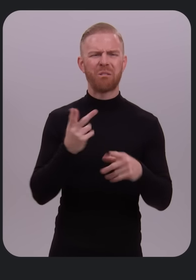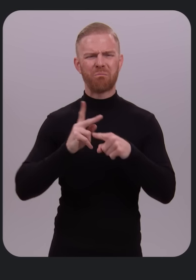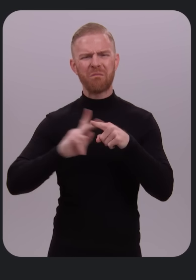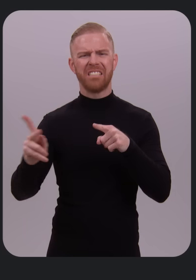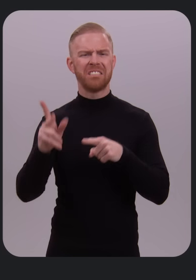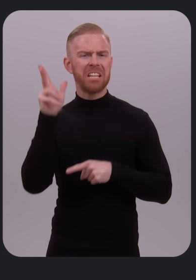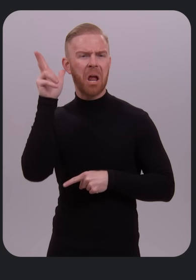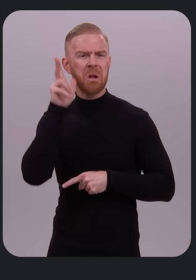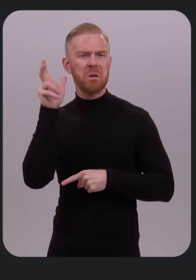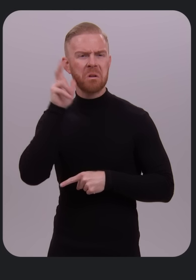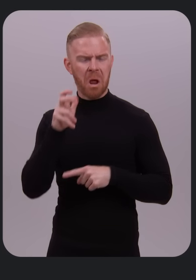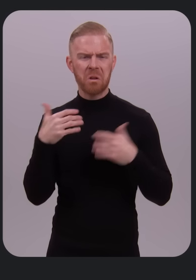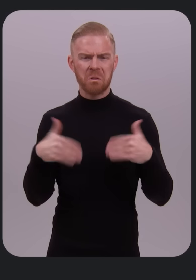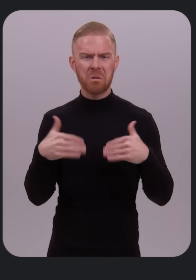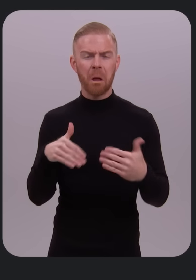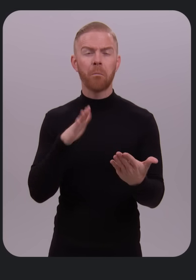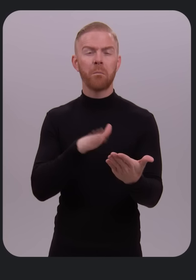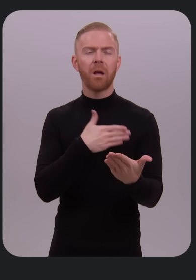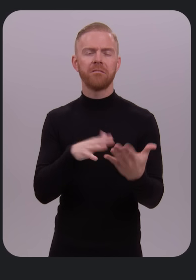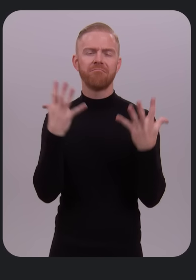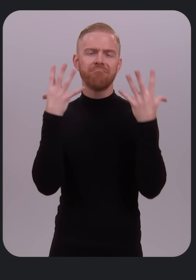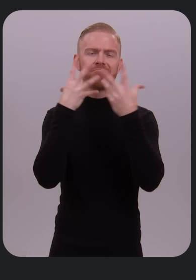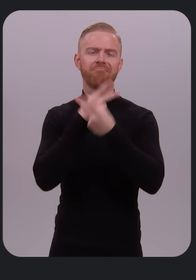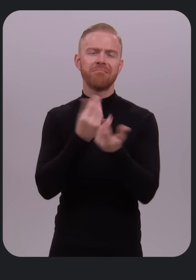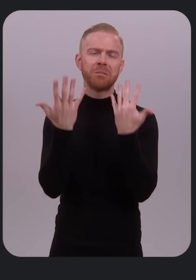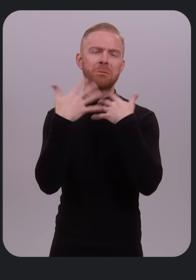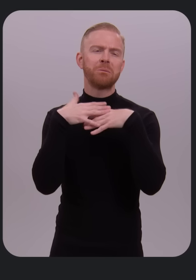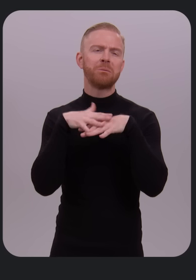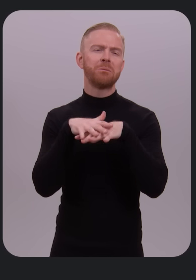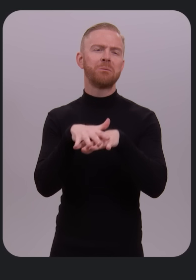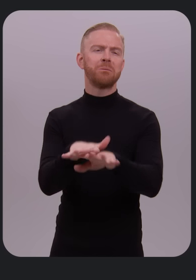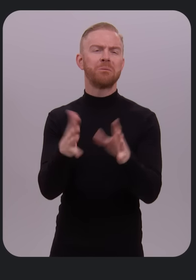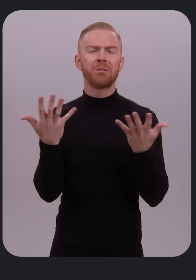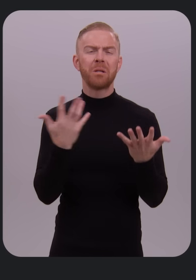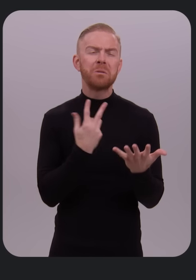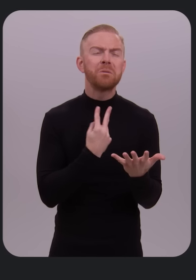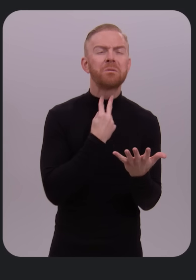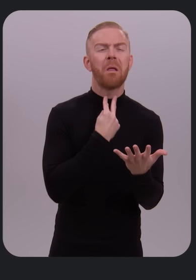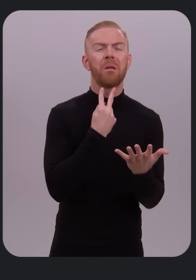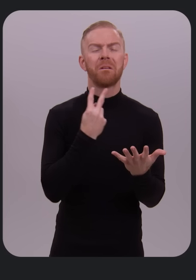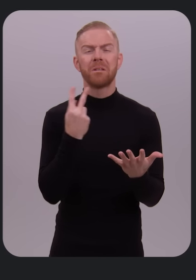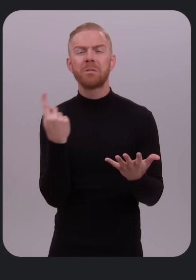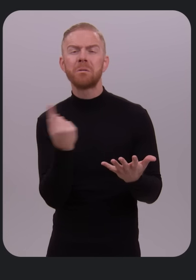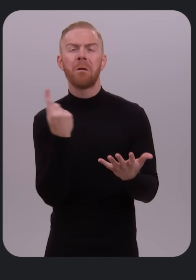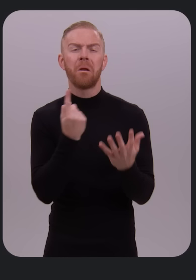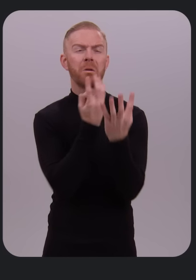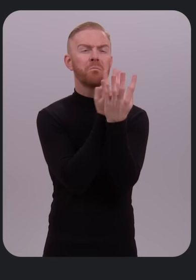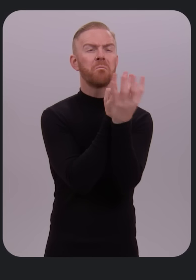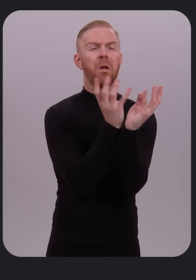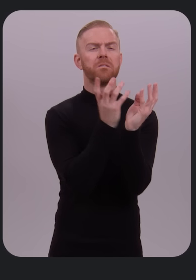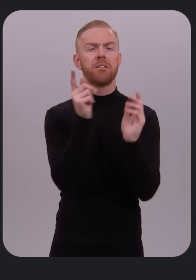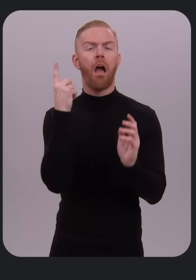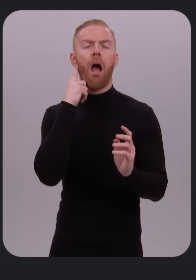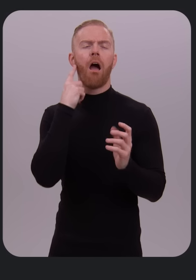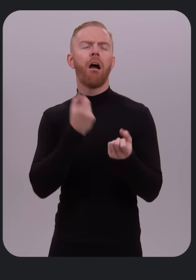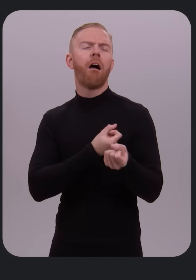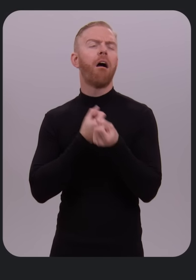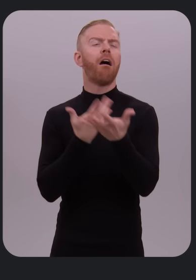The music is melodious, with vocals, in solos and choirs. As you hear, it makes expressive and rich music.